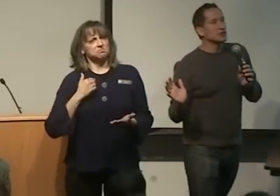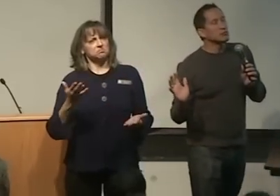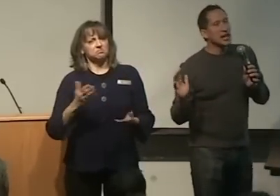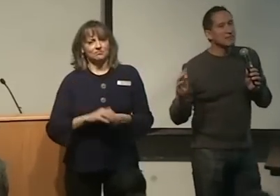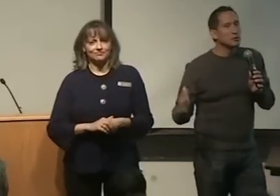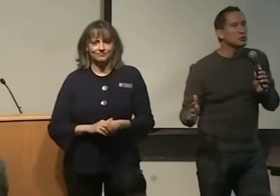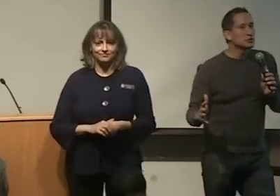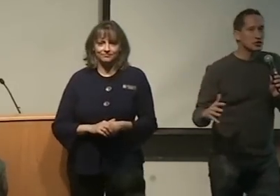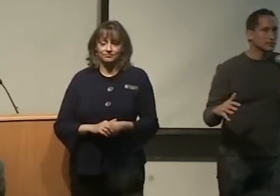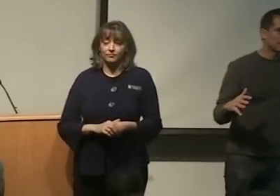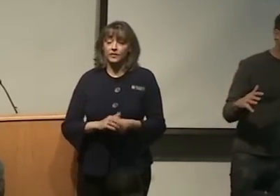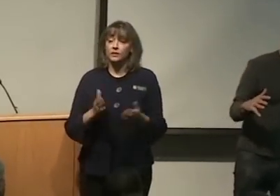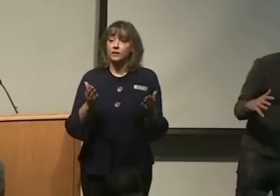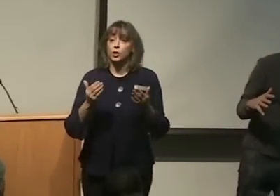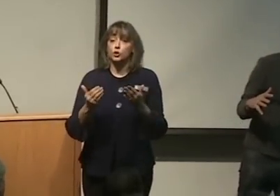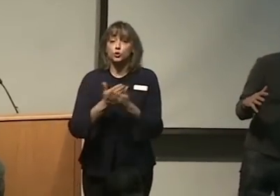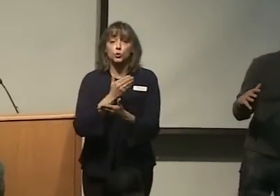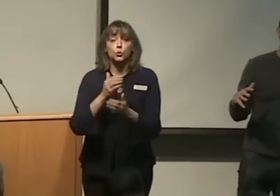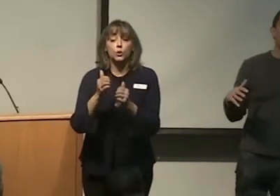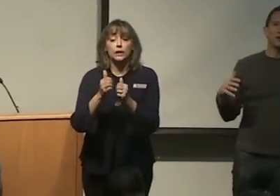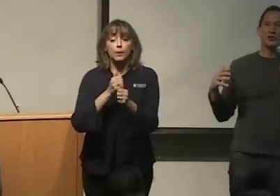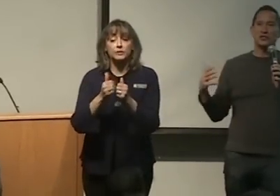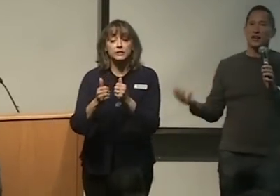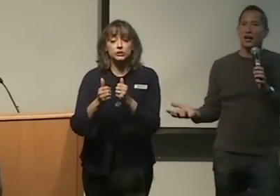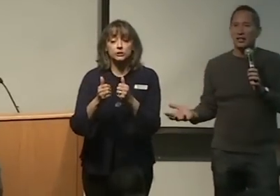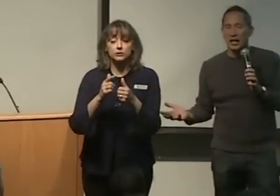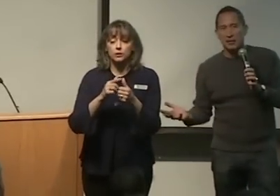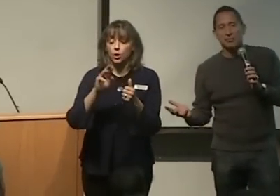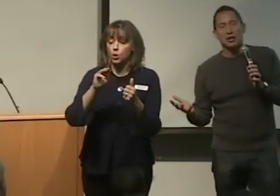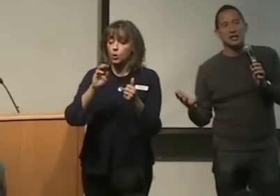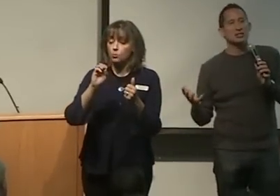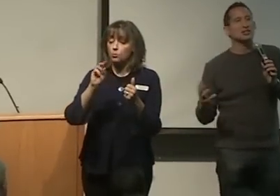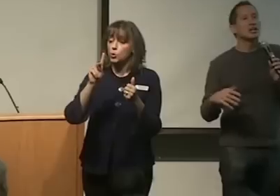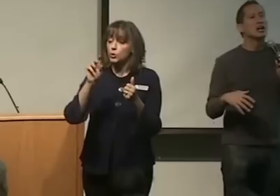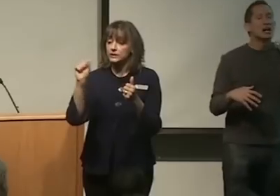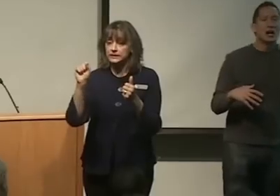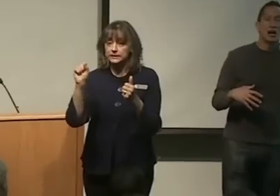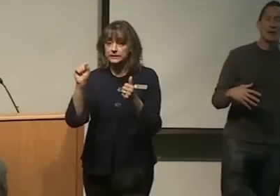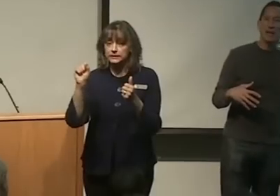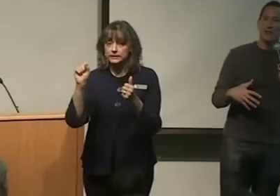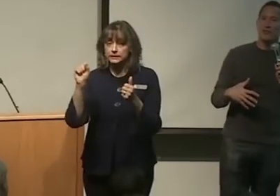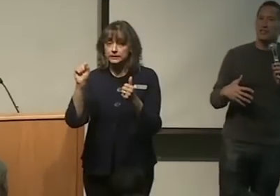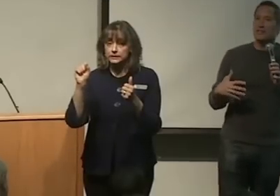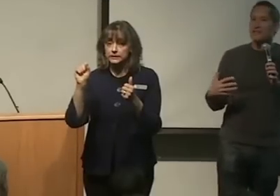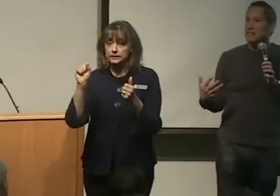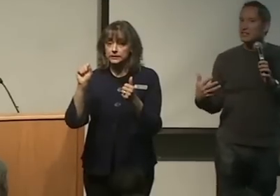We have mooks, we have all sorts of online products, we have University of Phoenix.